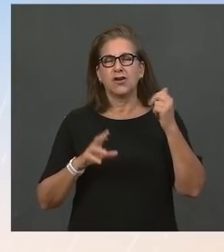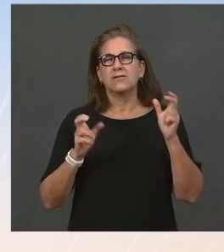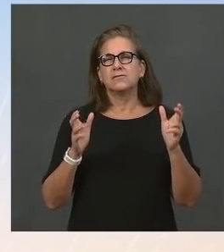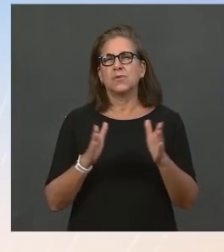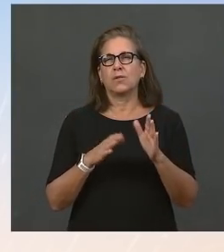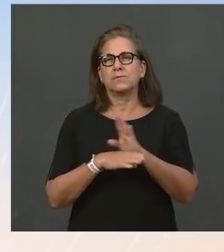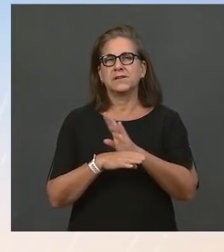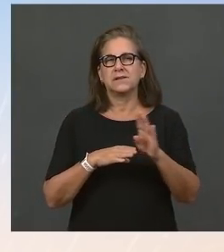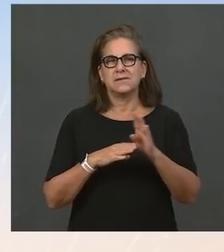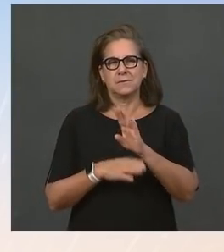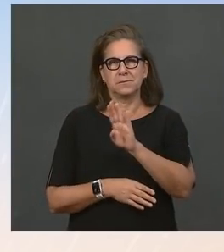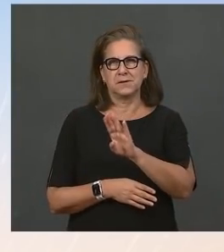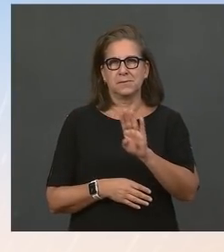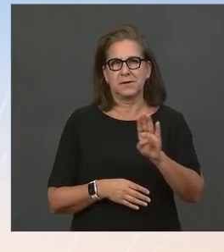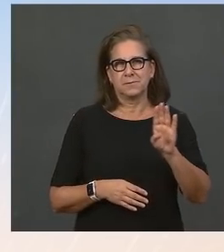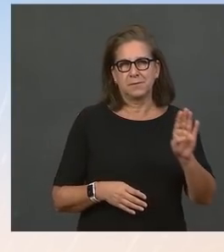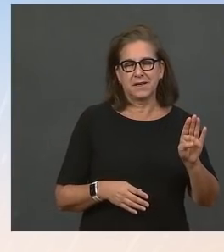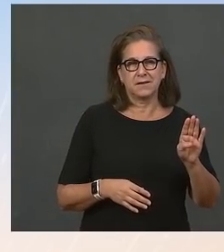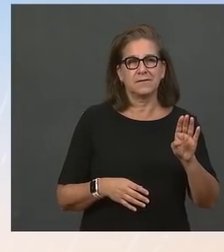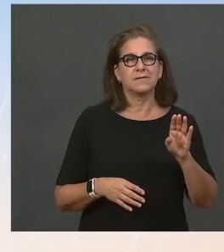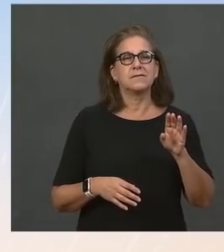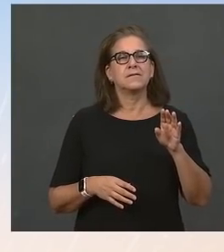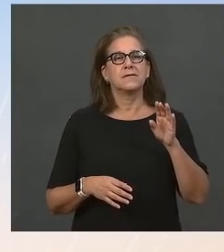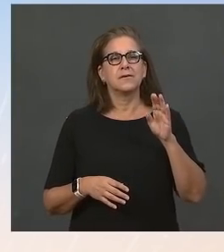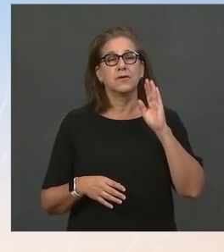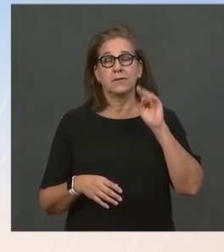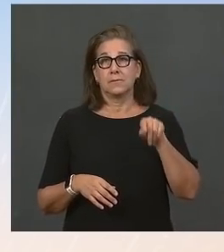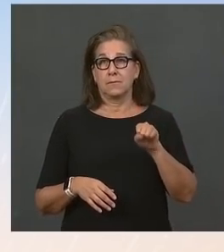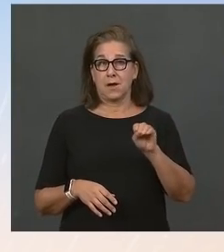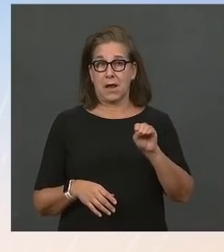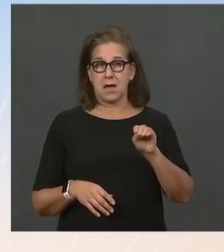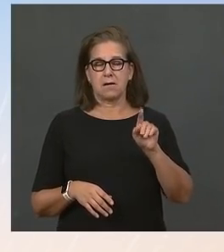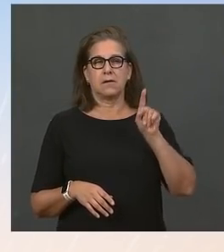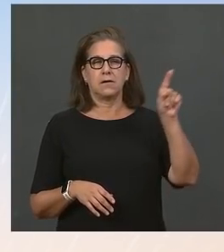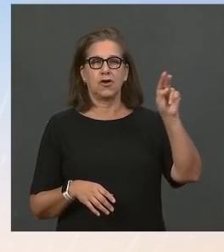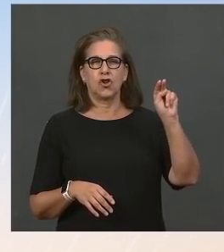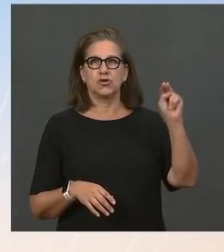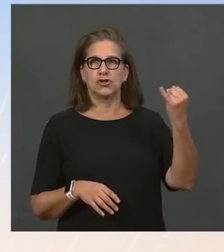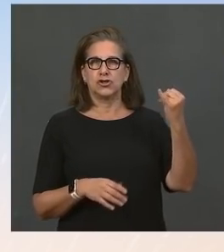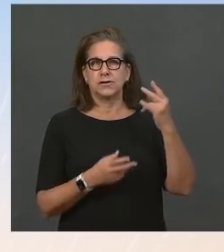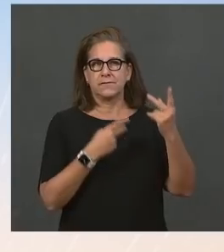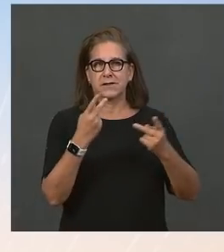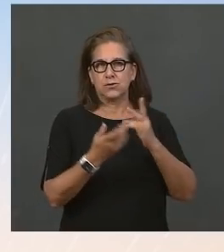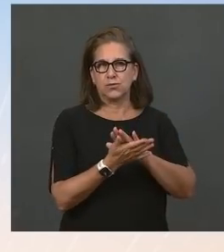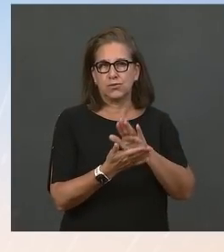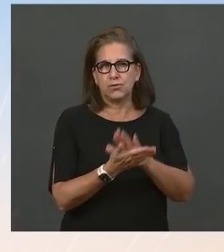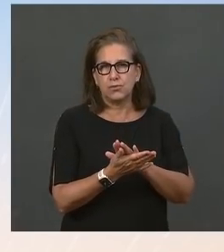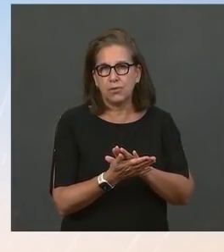and one of the busiest railroad bridges in the country to continue rallying support for both his Bipartisan Infrastructure Deal